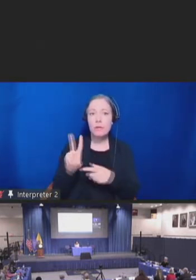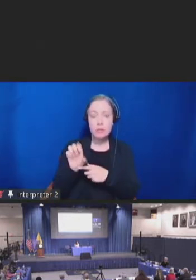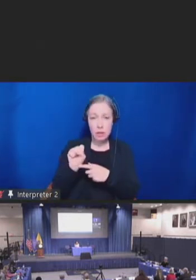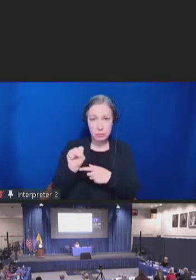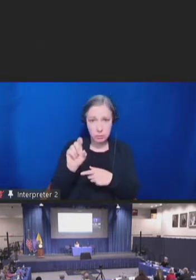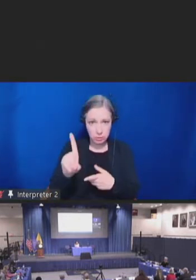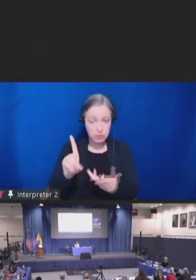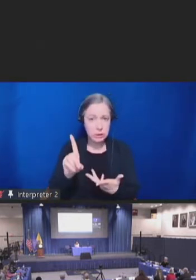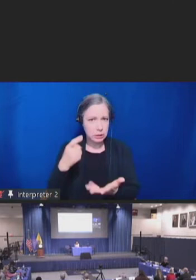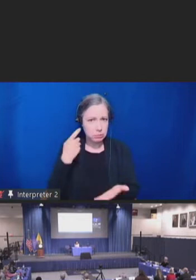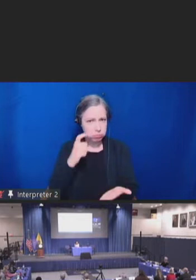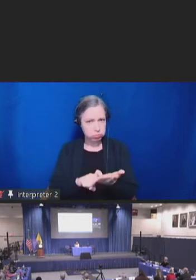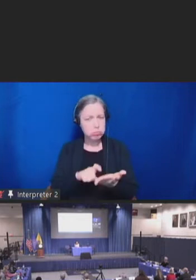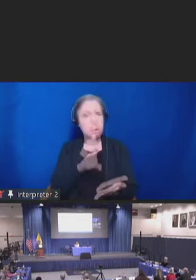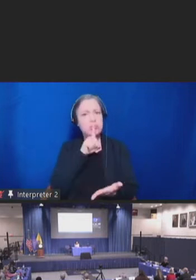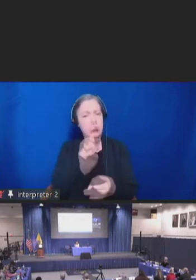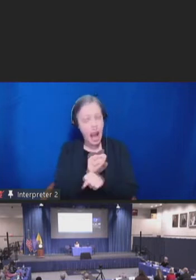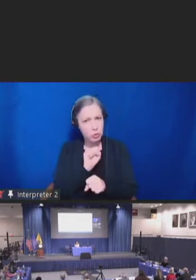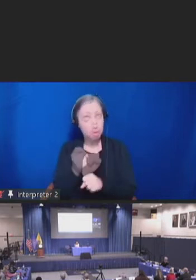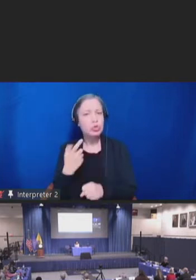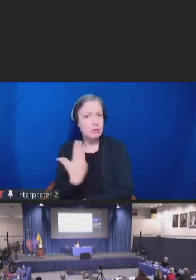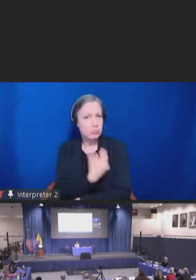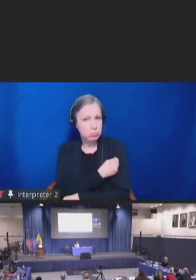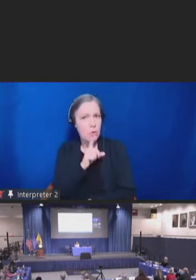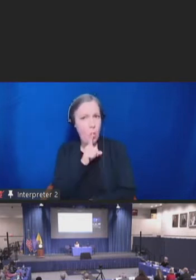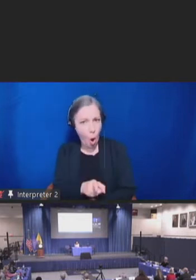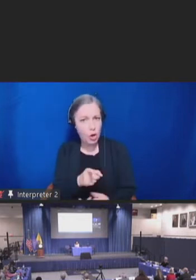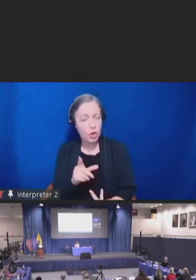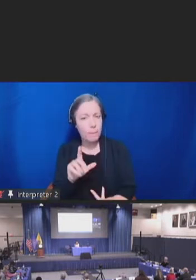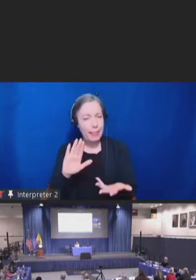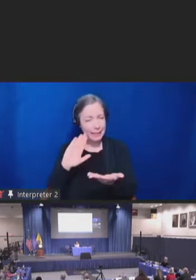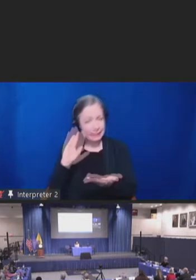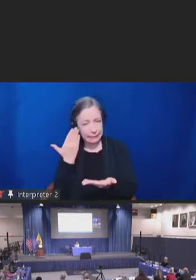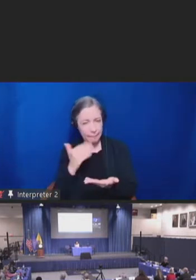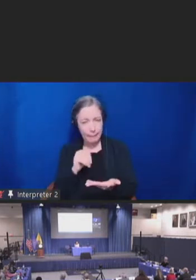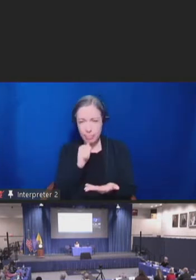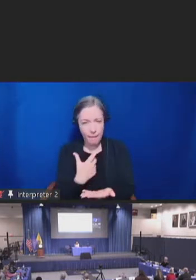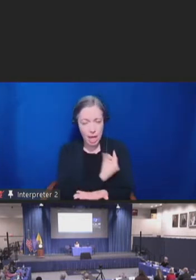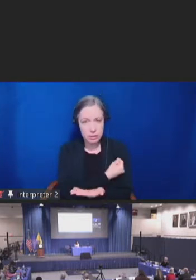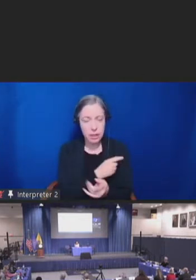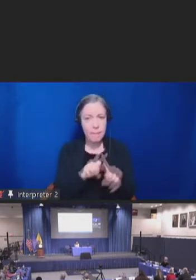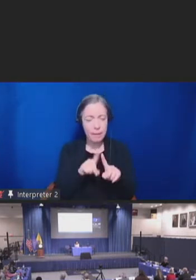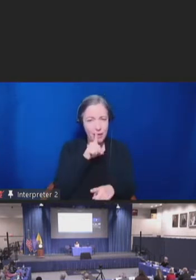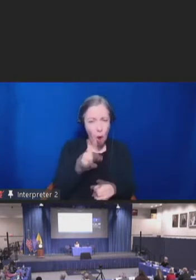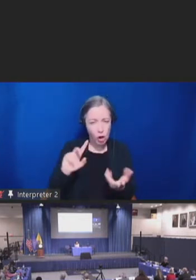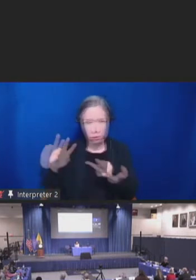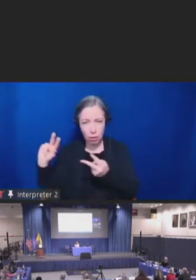So, there's misclassification bias. The white paper group also recommended using negative control outcomes.